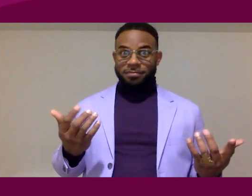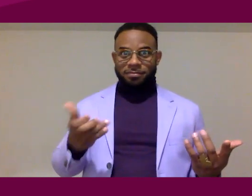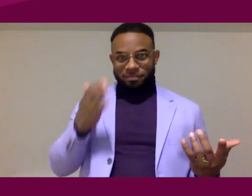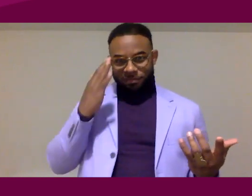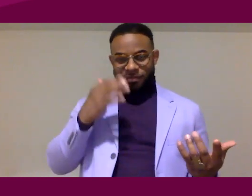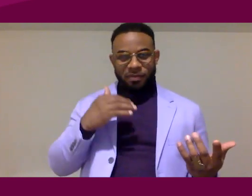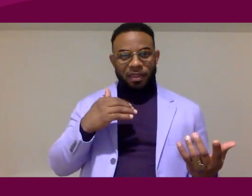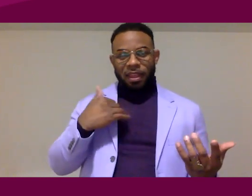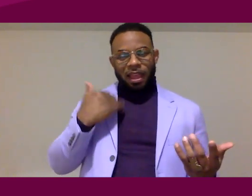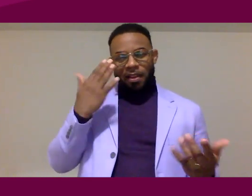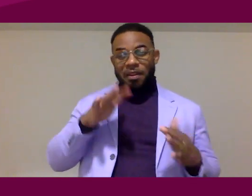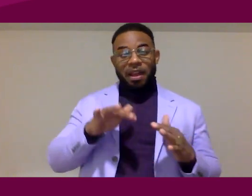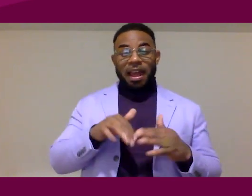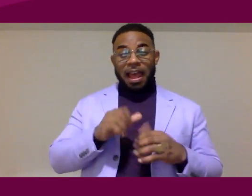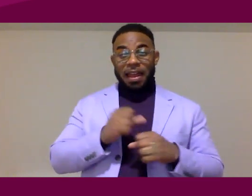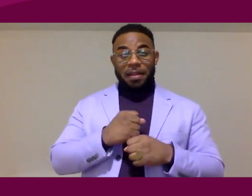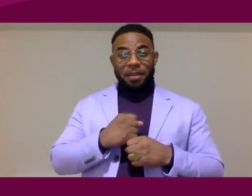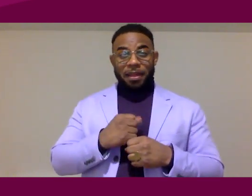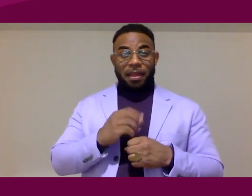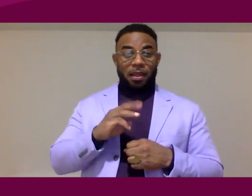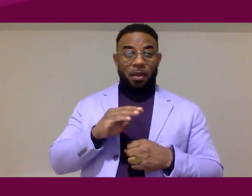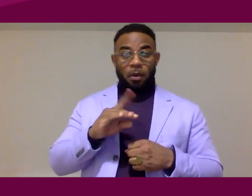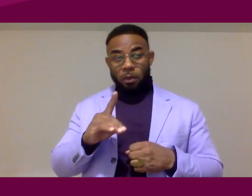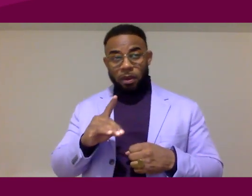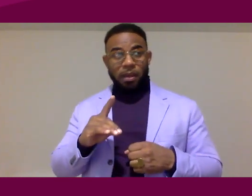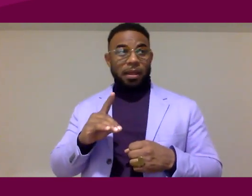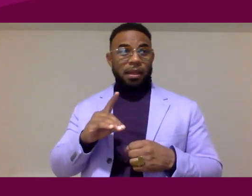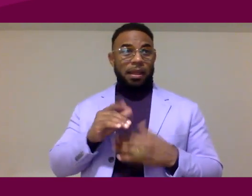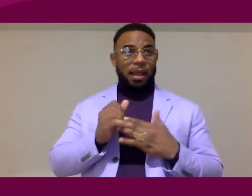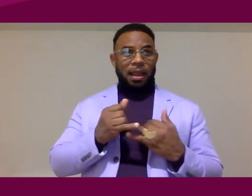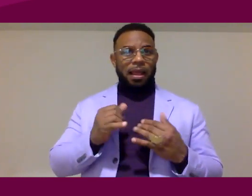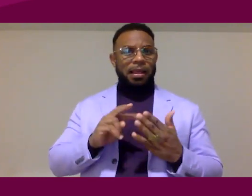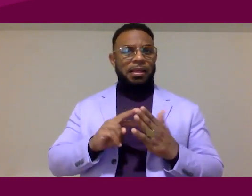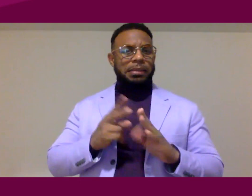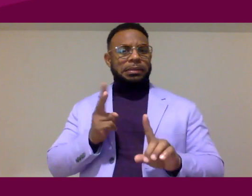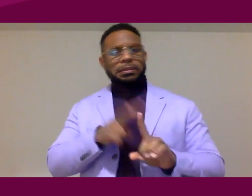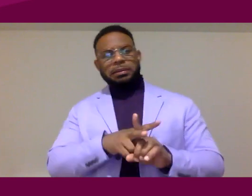I don't know how to make as WCAG guidelines say meaningful navigation.